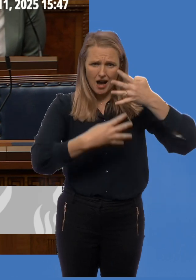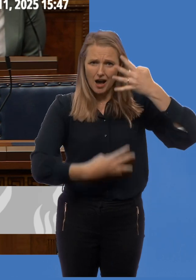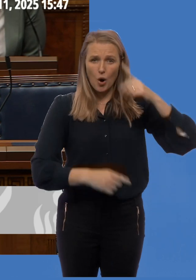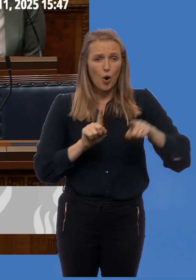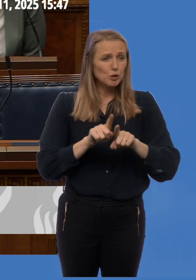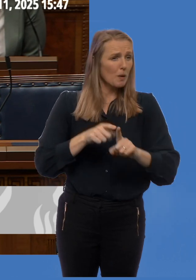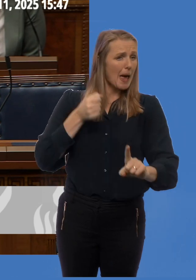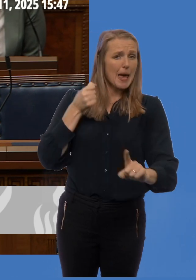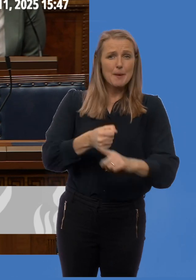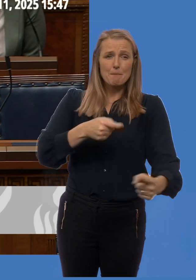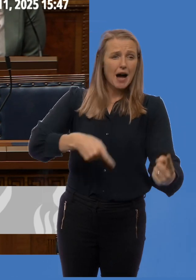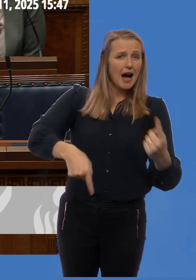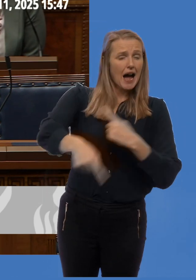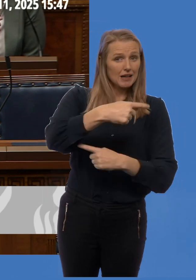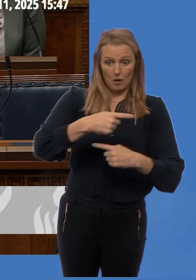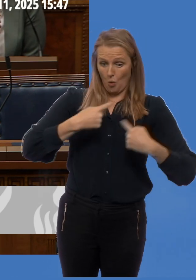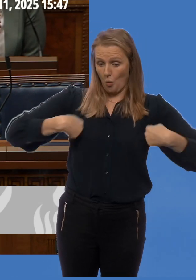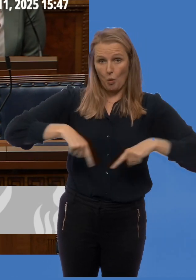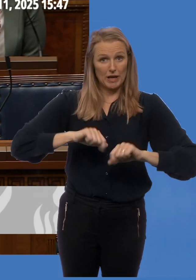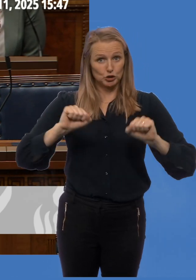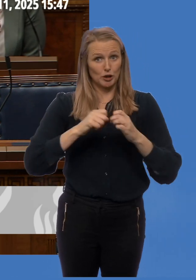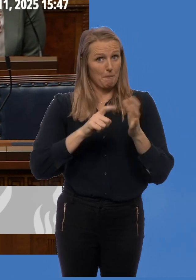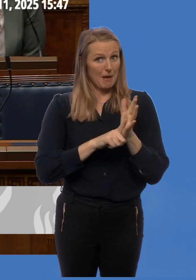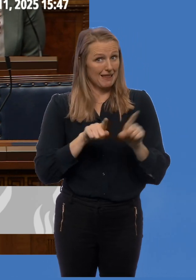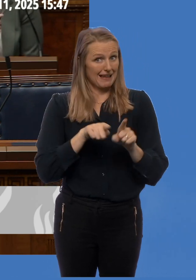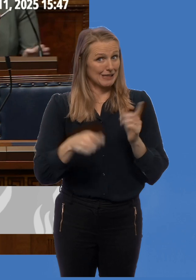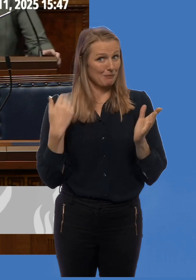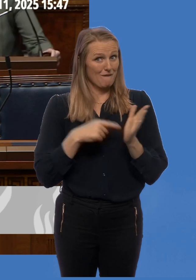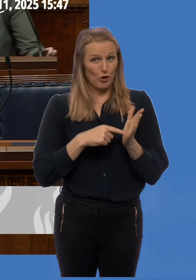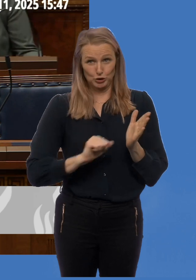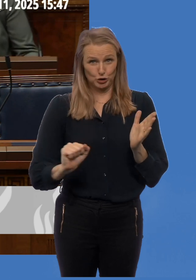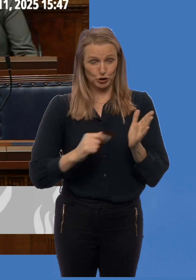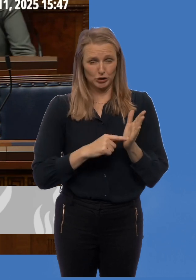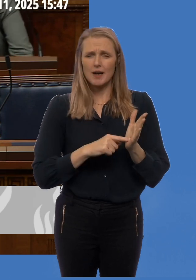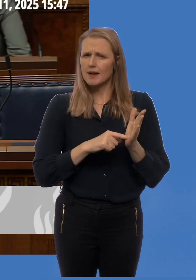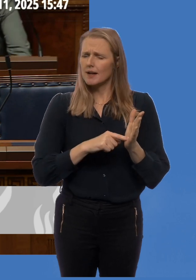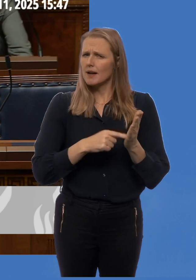has come before this Assembly, and it requires an entirely new level of engagement by the committee.